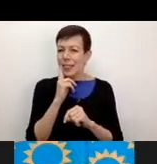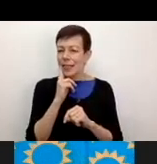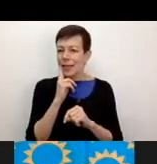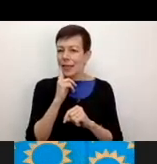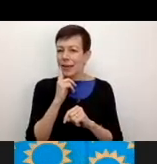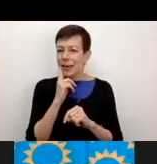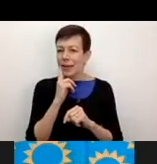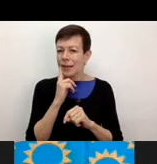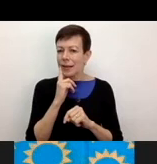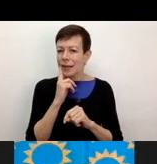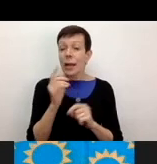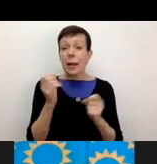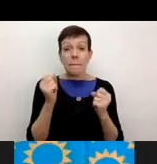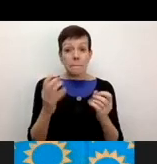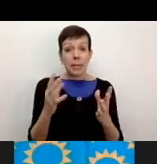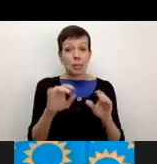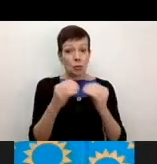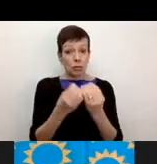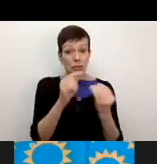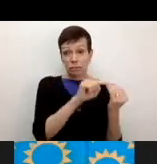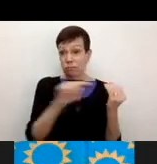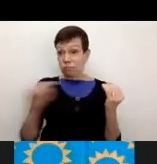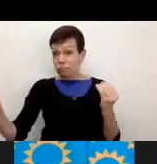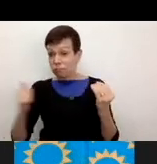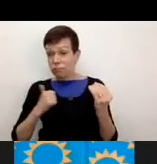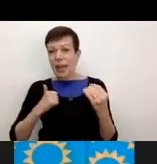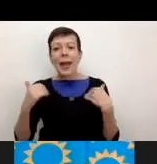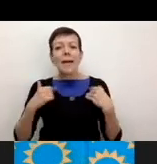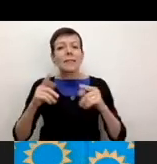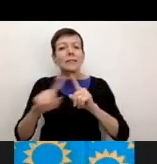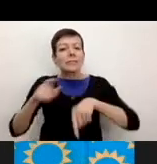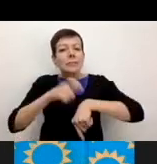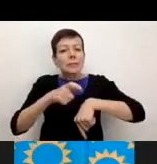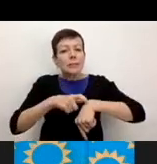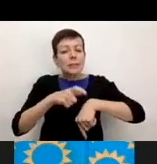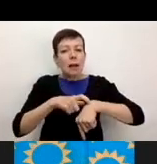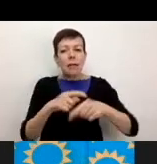the country have multiple intakes for artistic projects as they come up throughout the year.